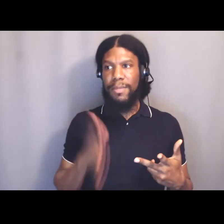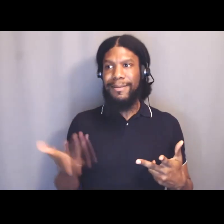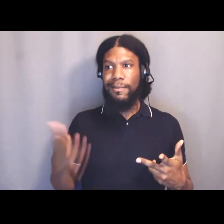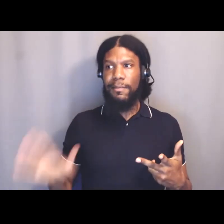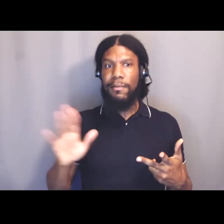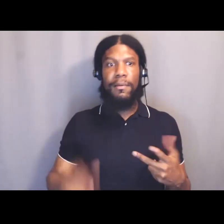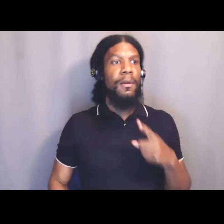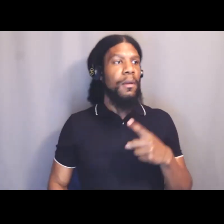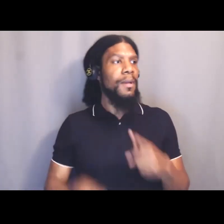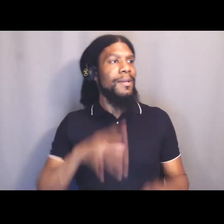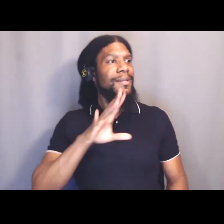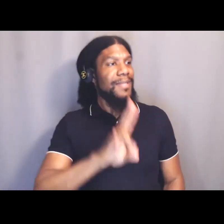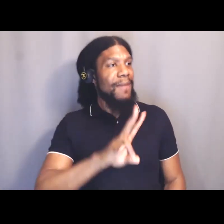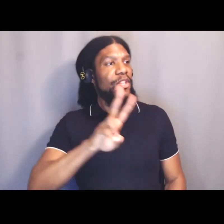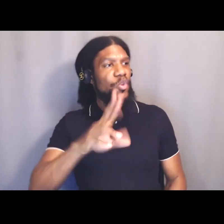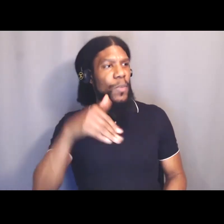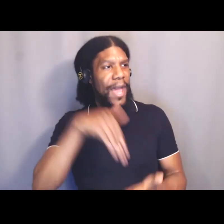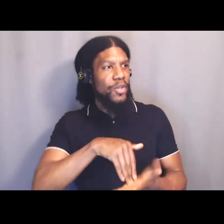That's not right, that's yeah.